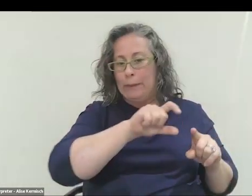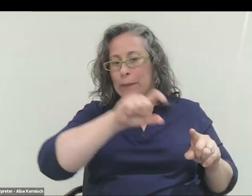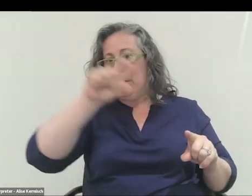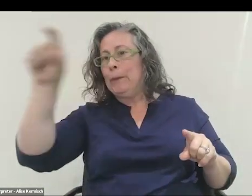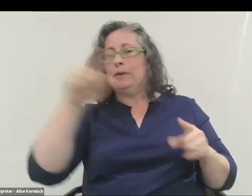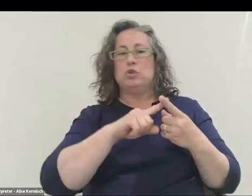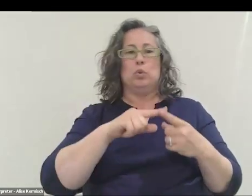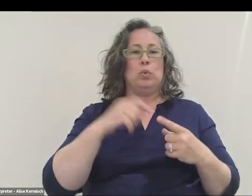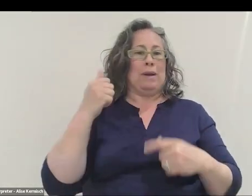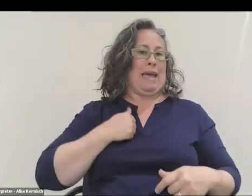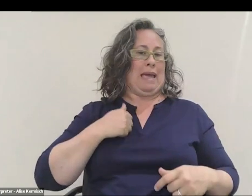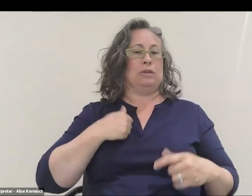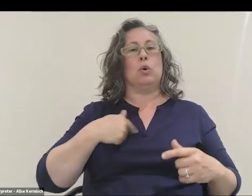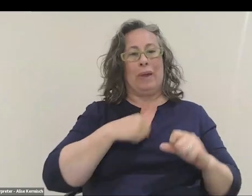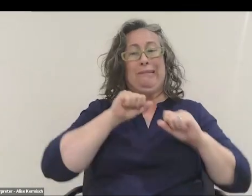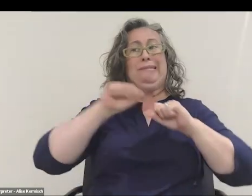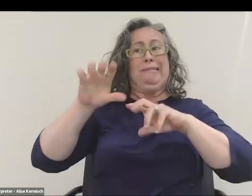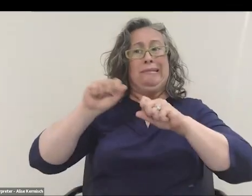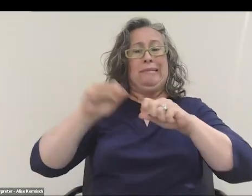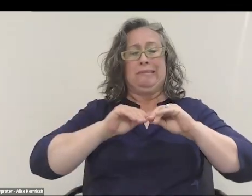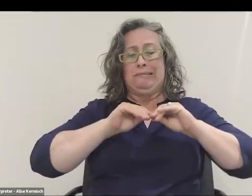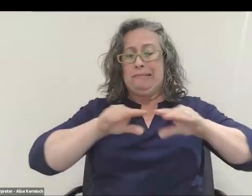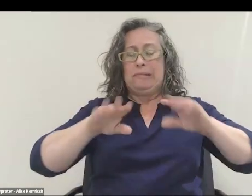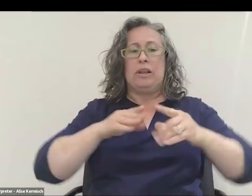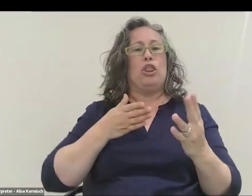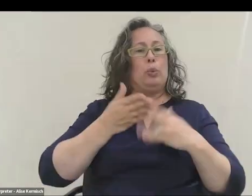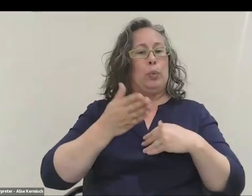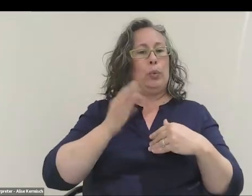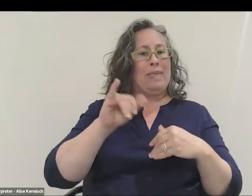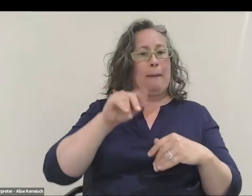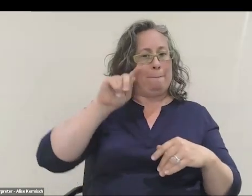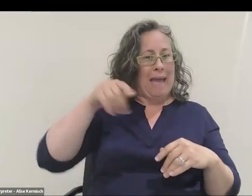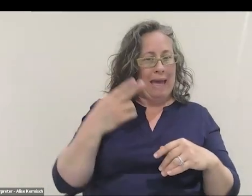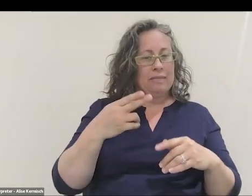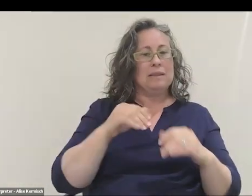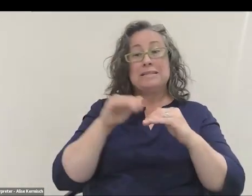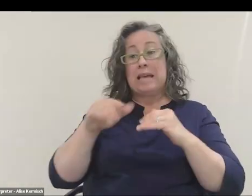We got as many devices as we could out through the path. We sent them to libraries, museums,